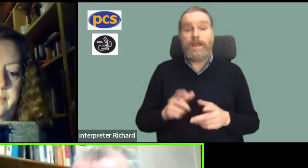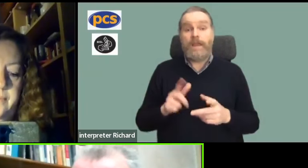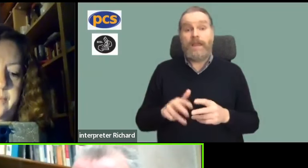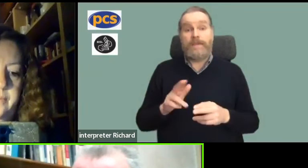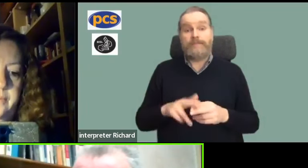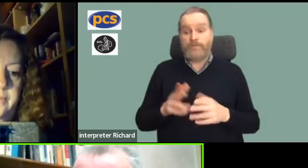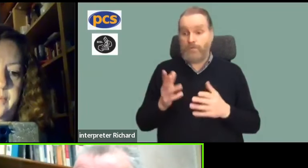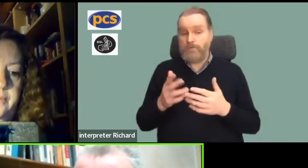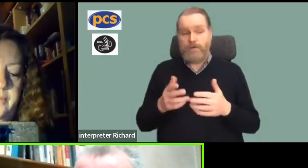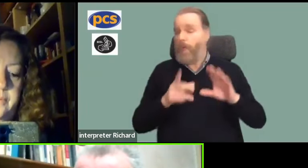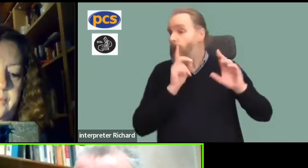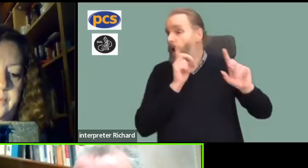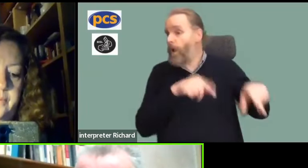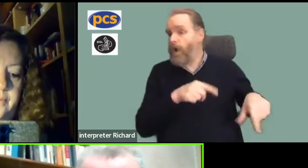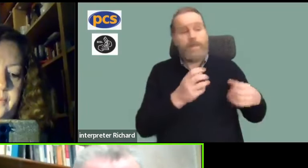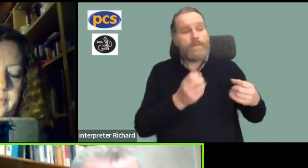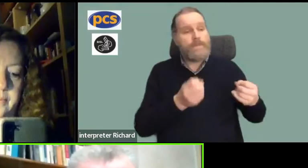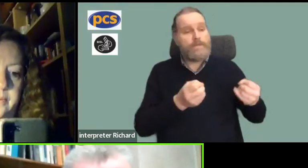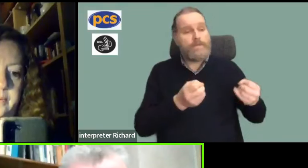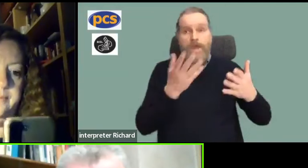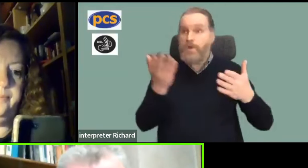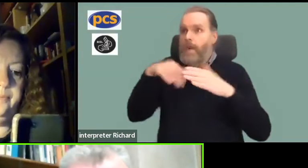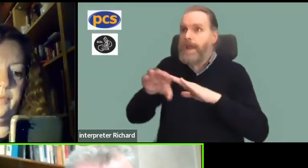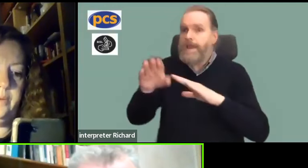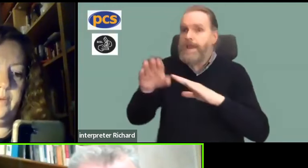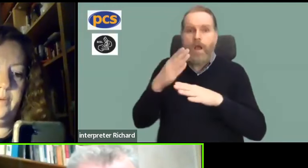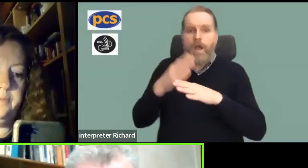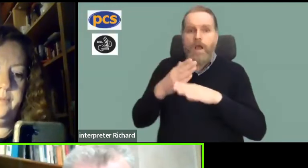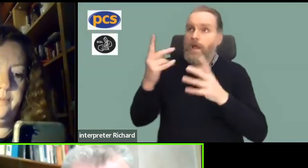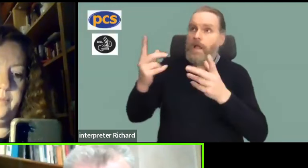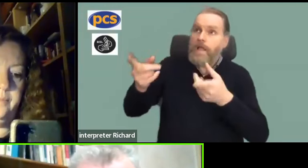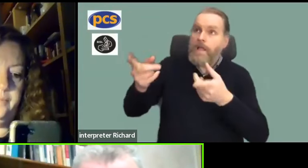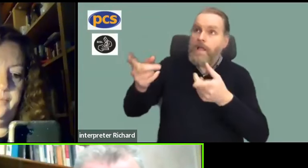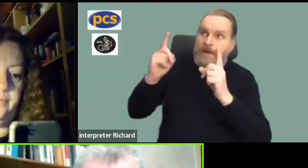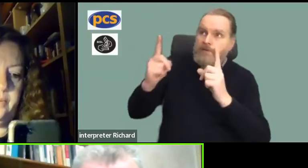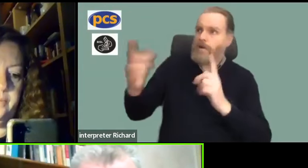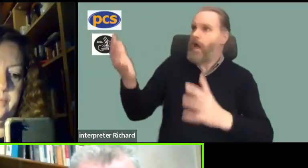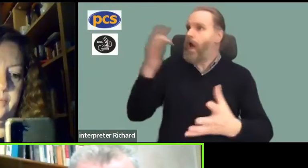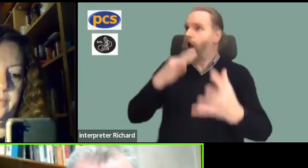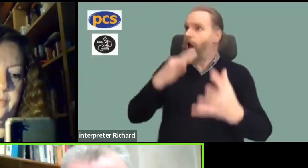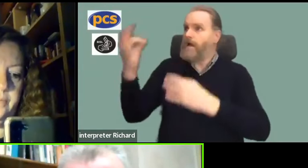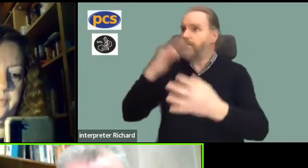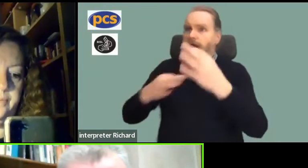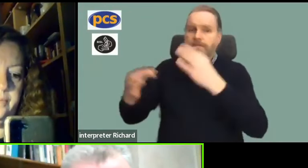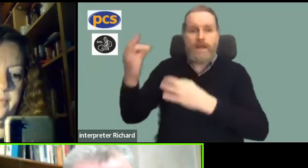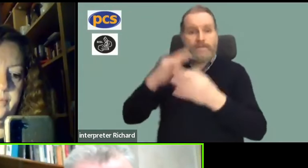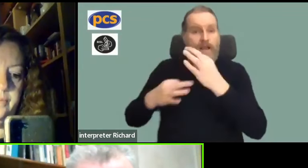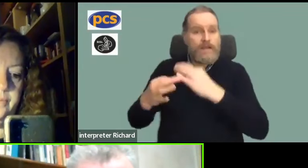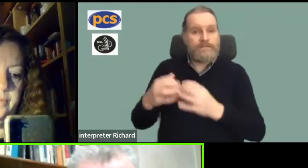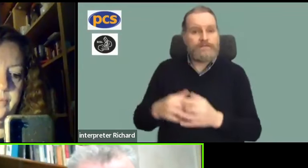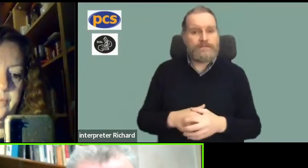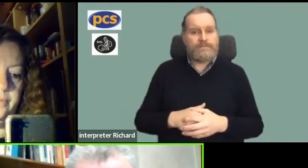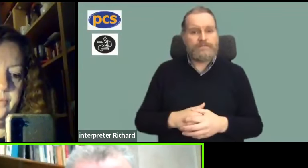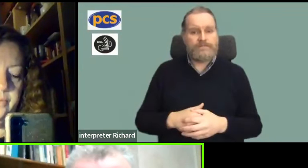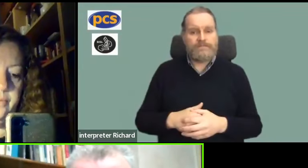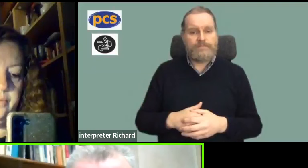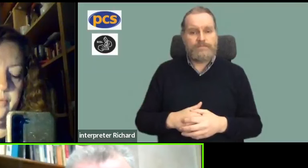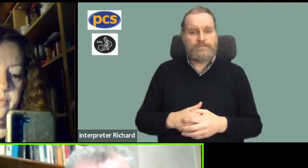consequences. Now, like all things , you know , you know, if you are in an office where a 100 people in one place together. oss a ss a picket line